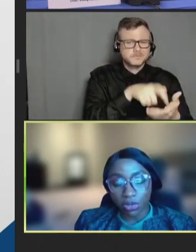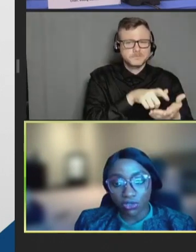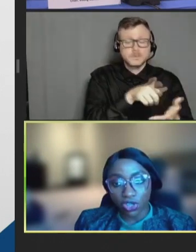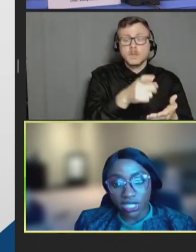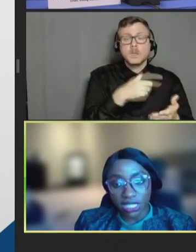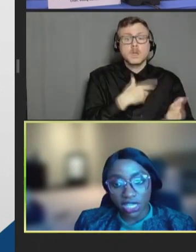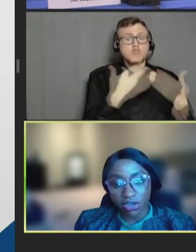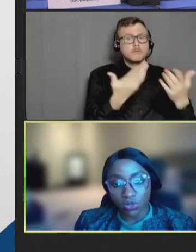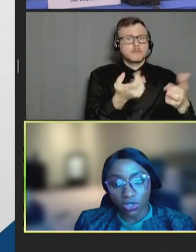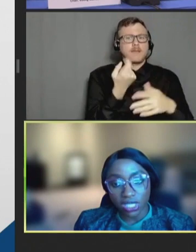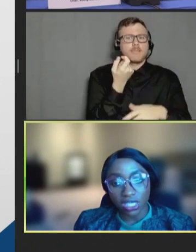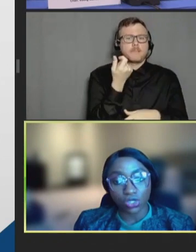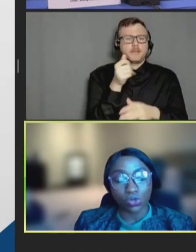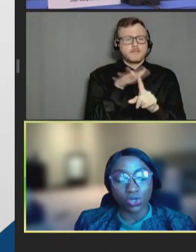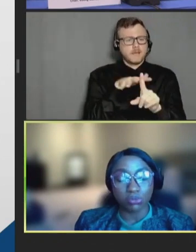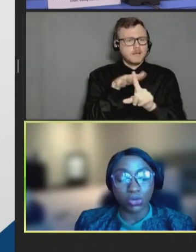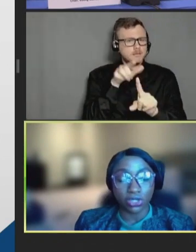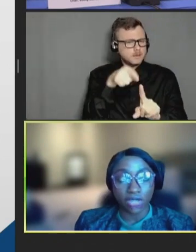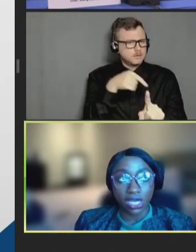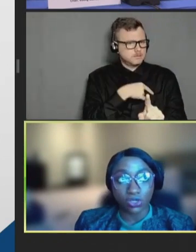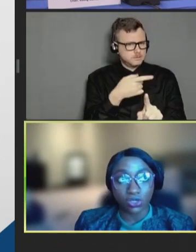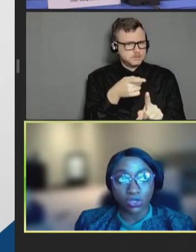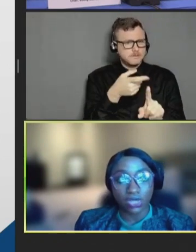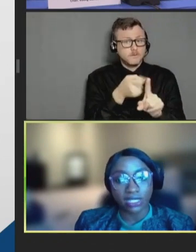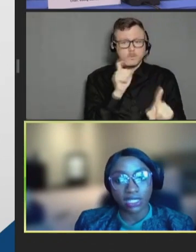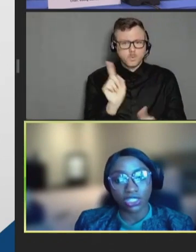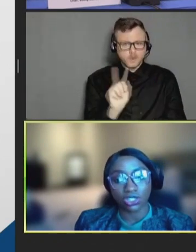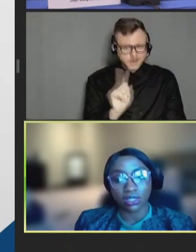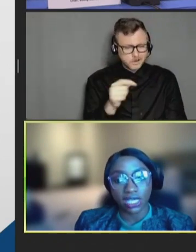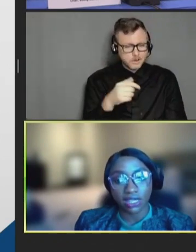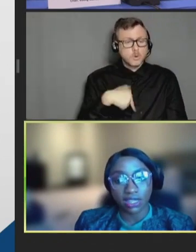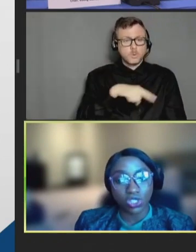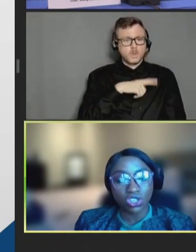a bit of context here as well, this article was born out of the realization that there was not